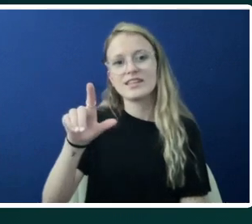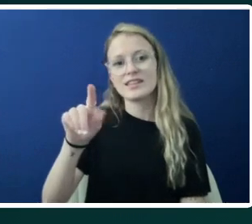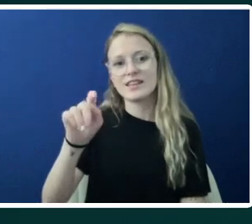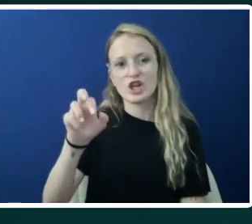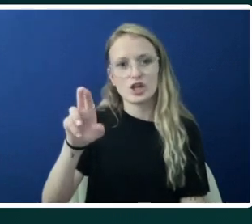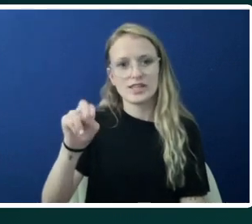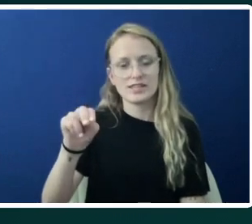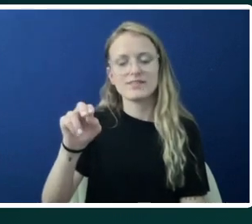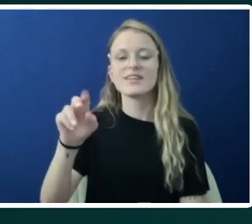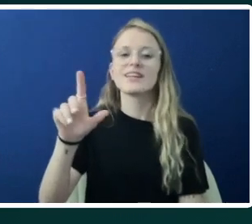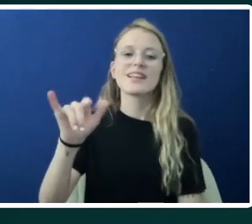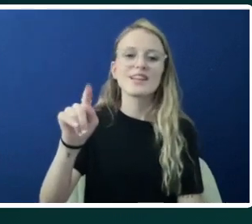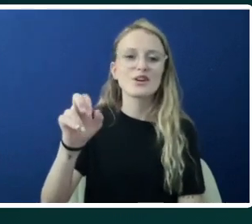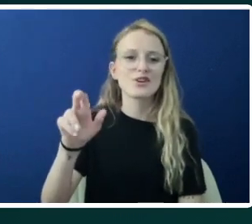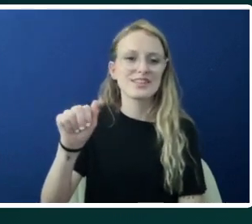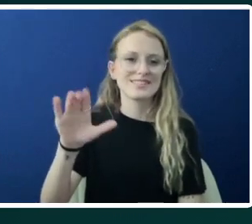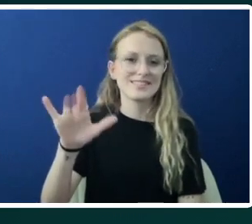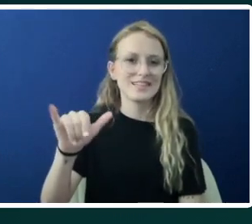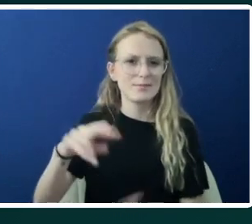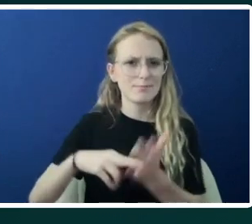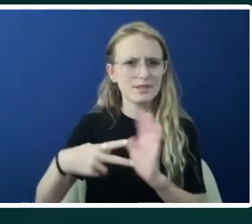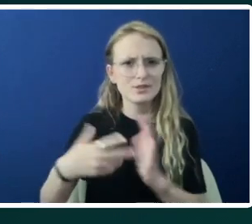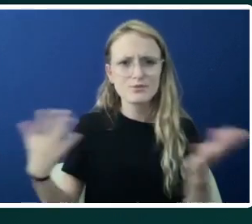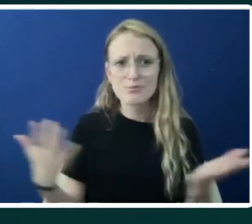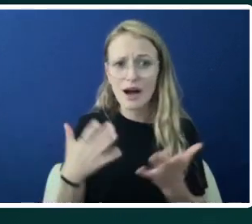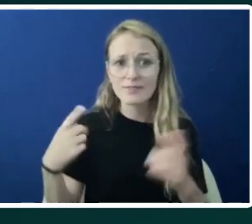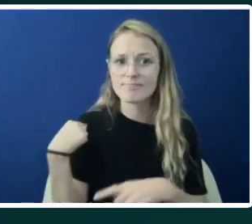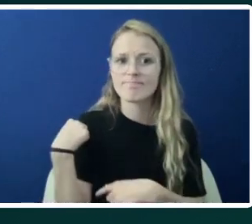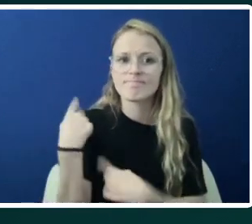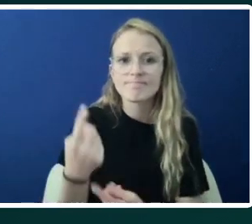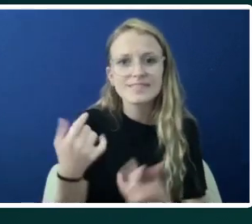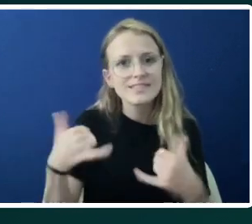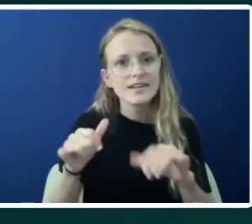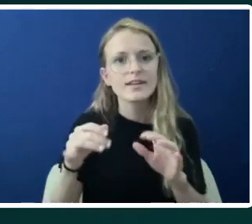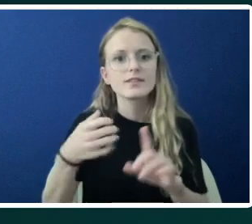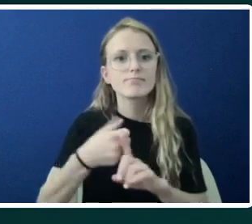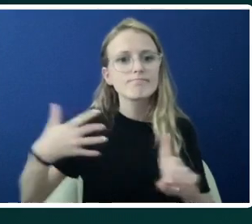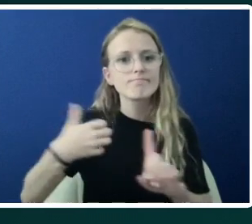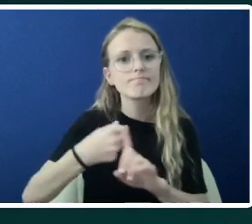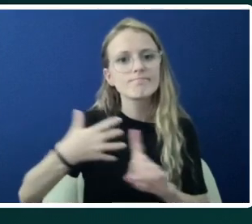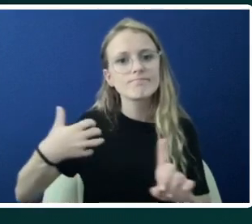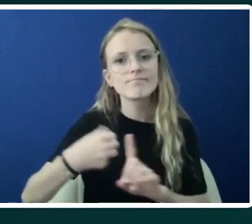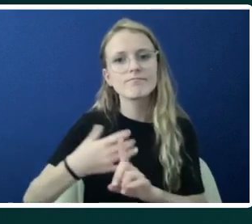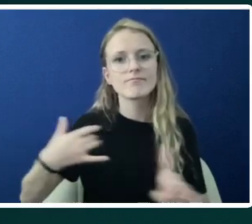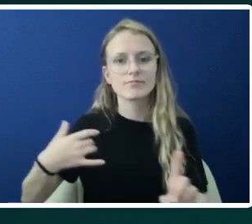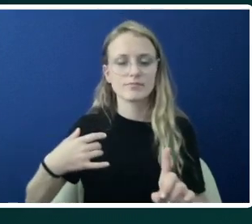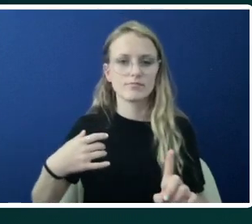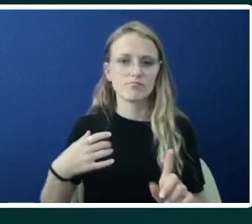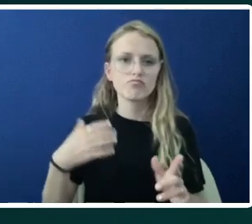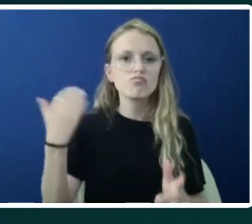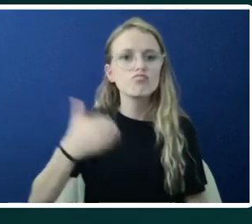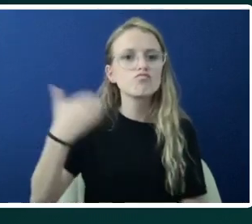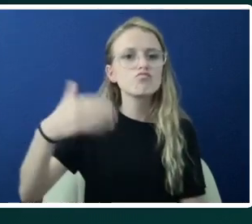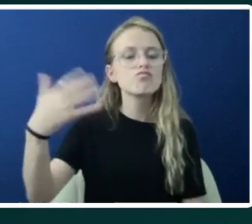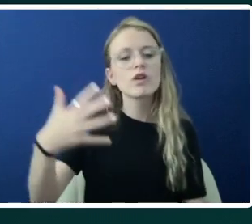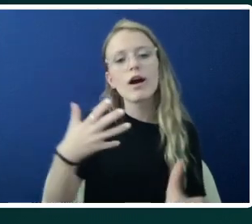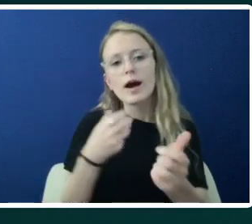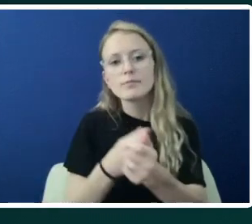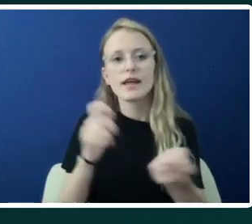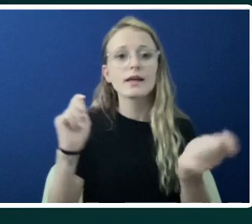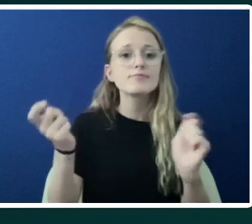is a definition that's deservedly periodically updated. The current definition -- which was last